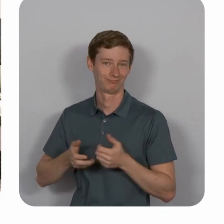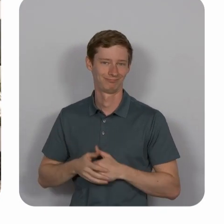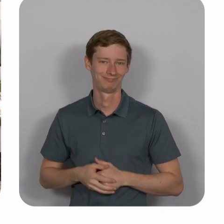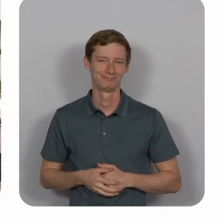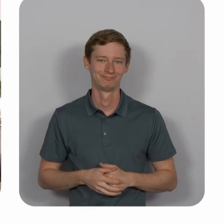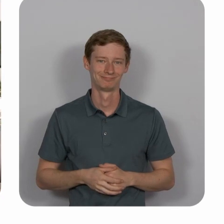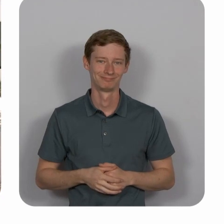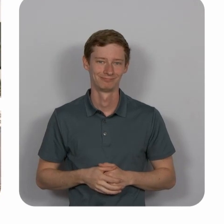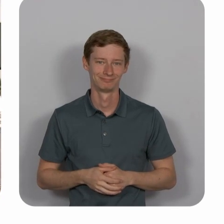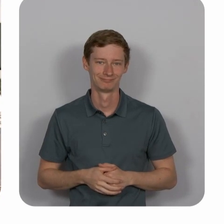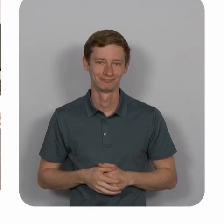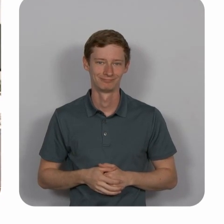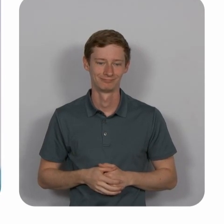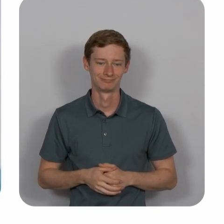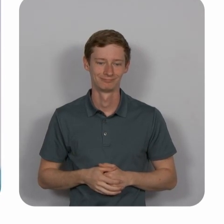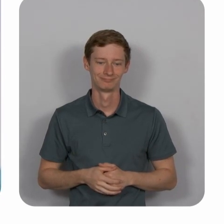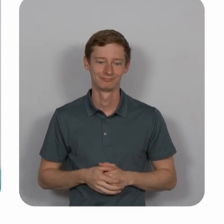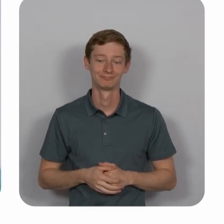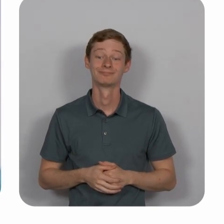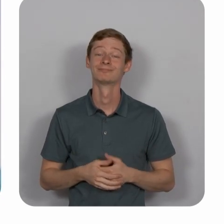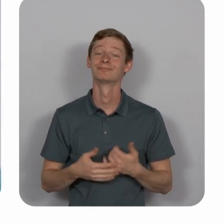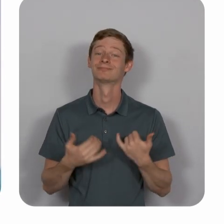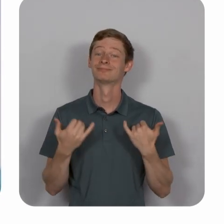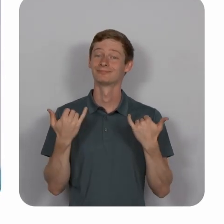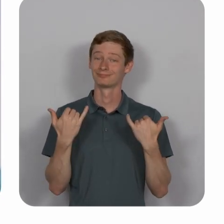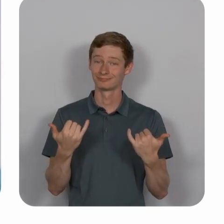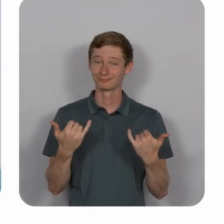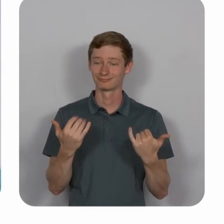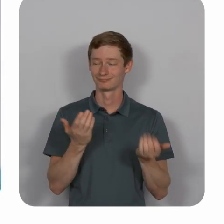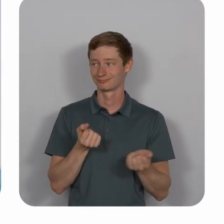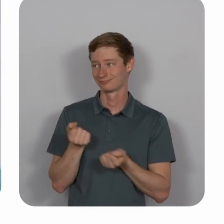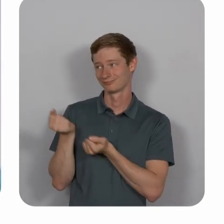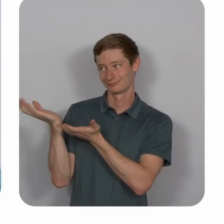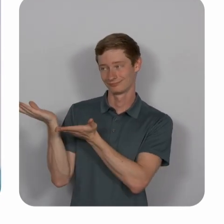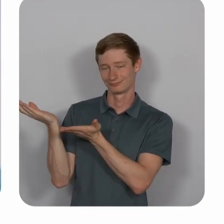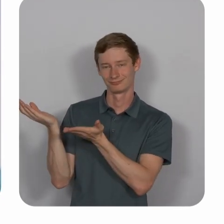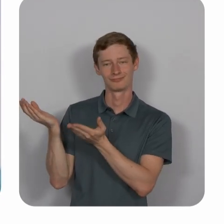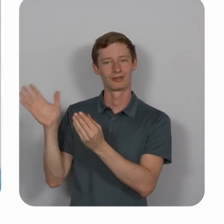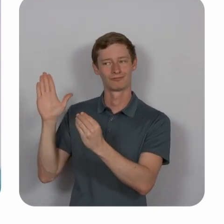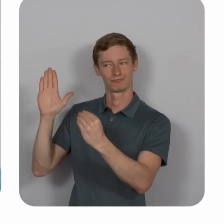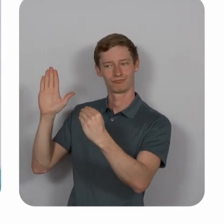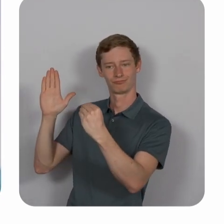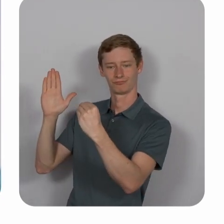I would like to present... We can go to last slide here.